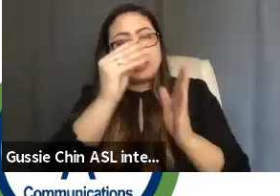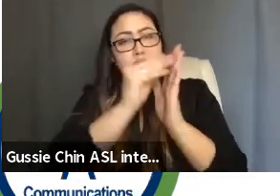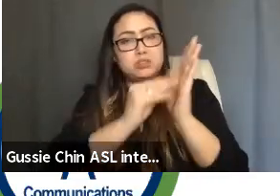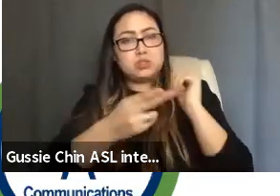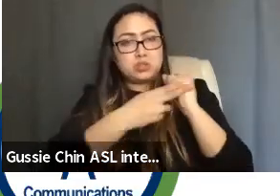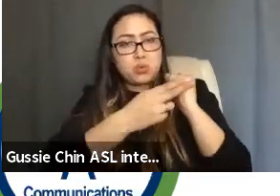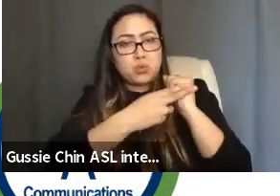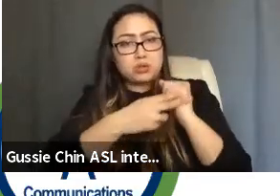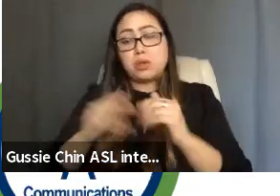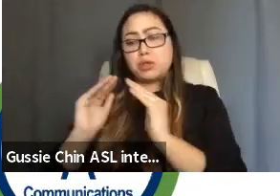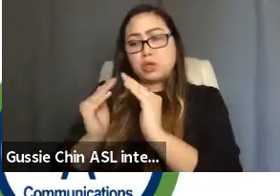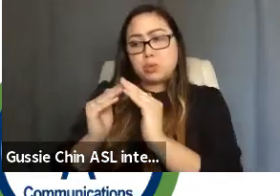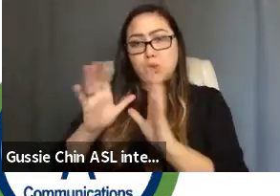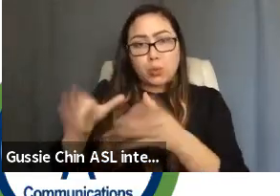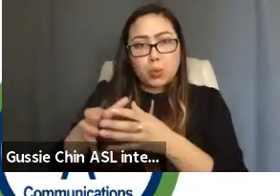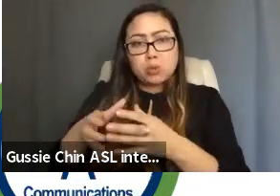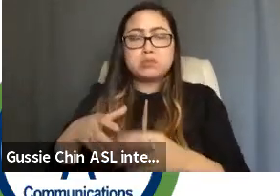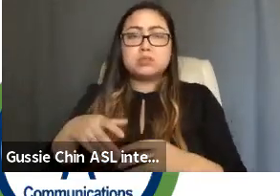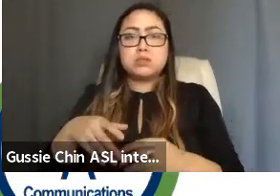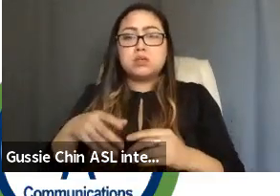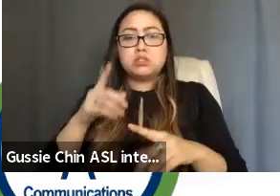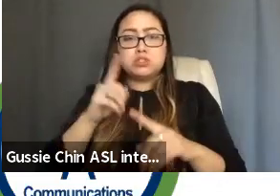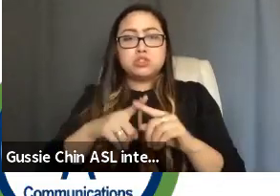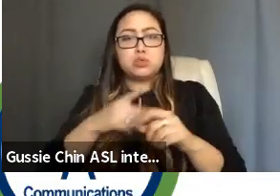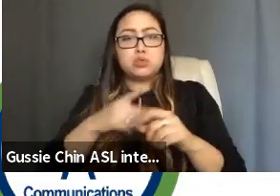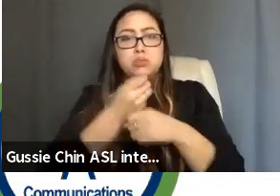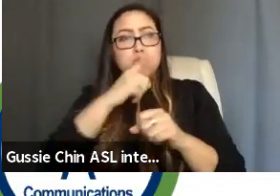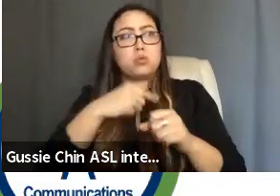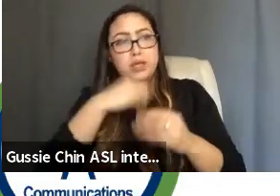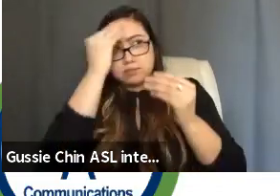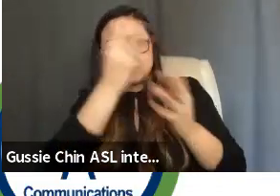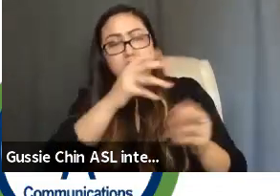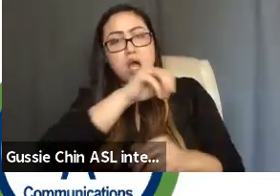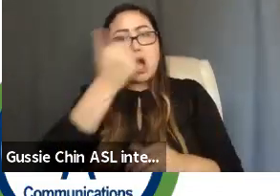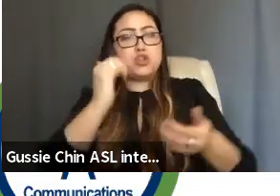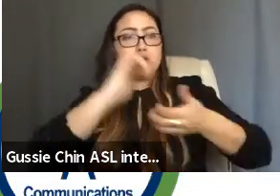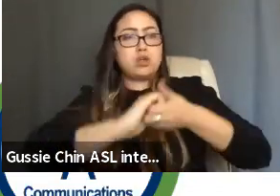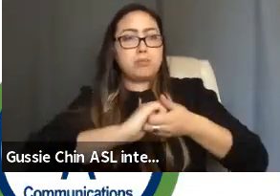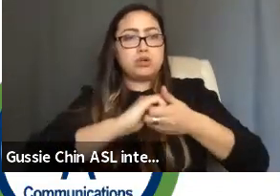conversations with our other discipline partners. And especially when it relates to barriers,